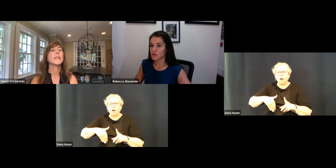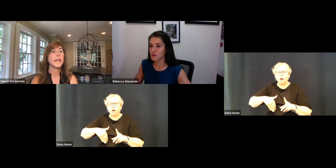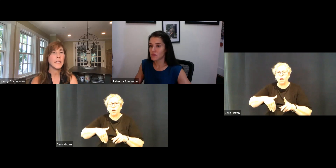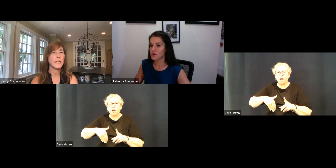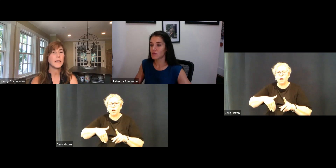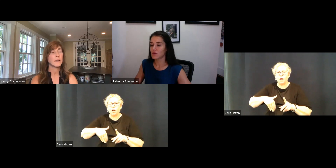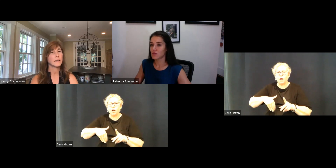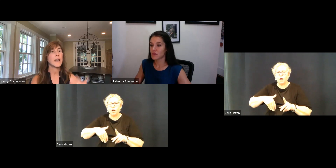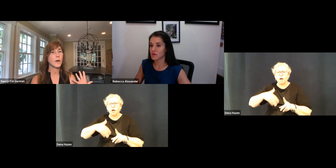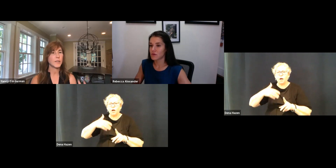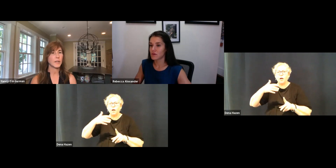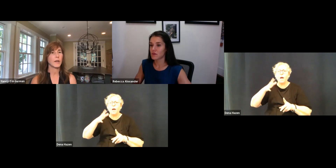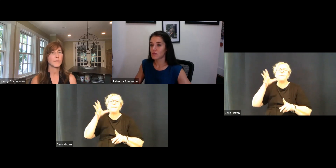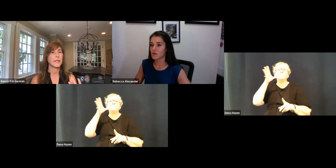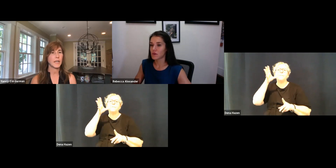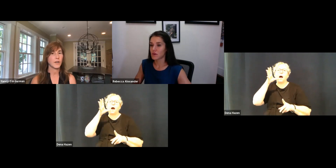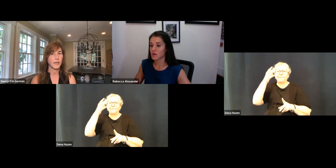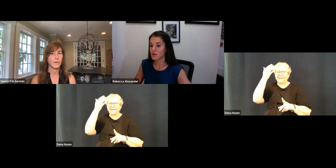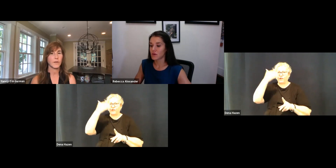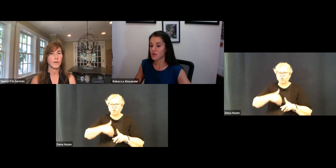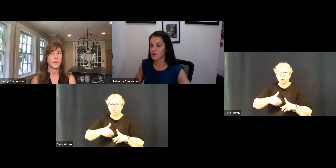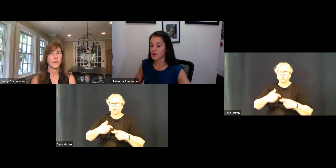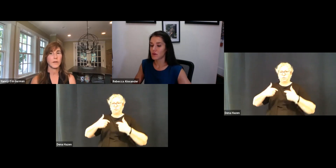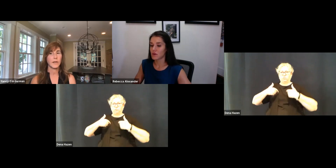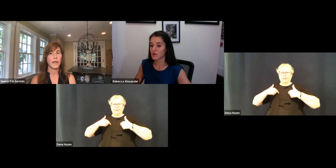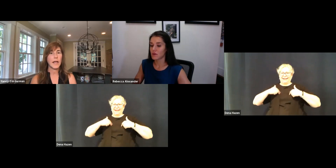And they now become the caregiver.